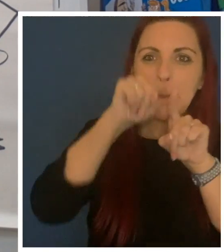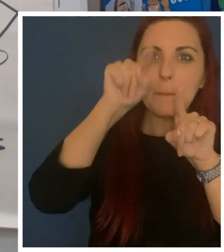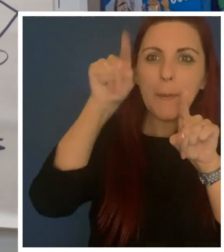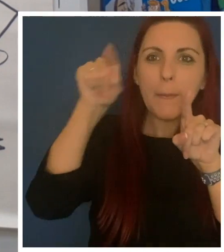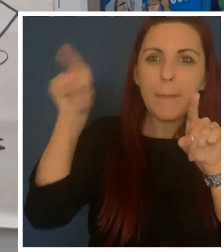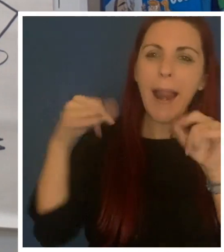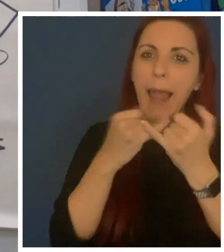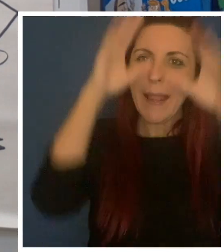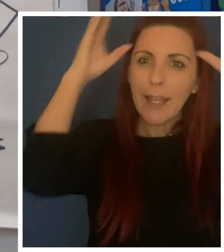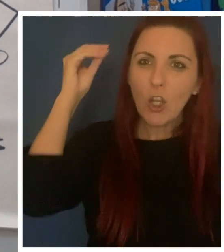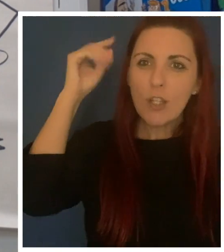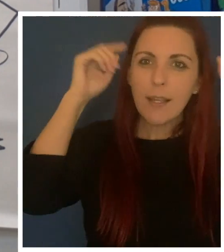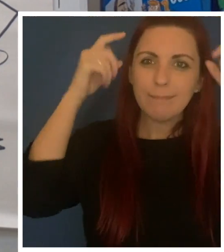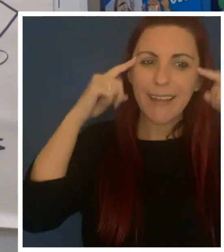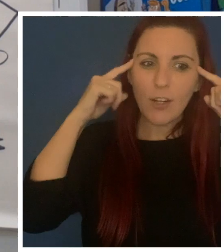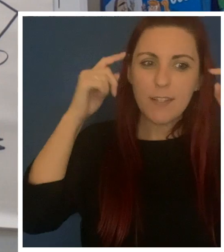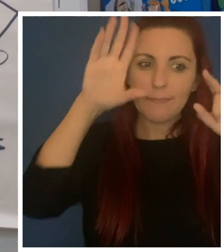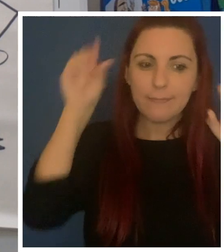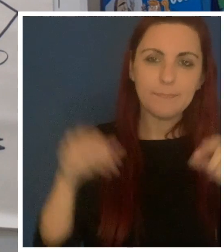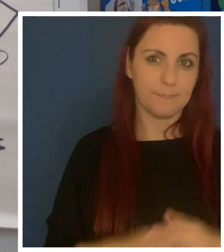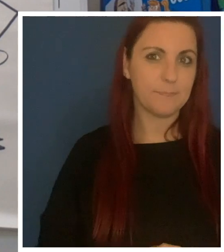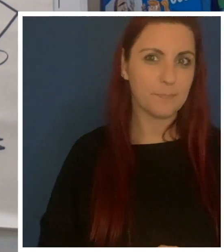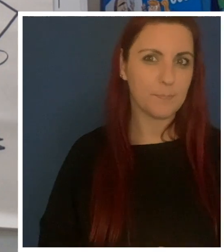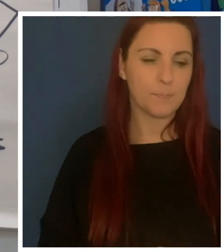I'm going to put some little shaggy W shapes going down okay.